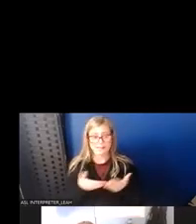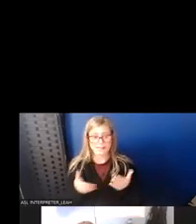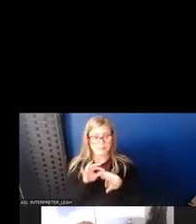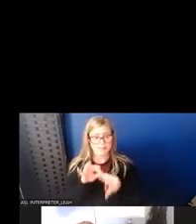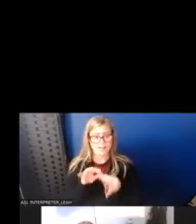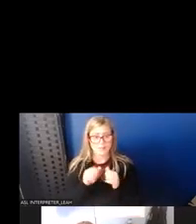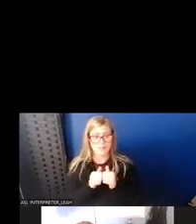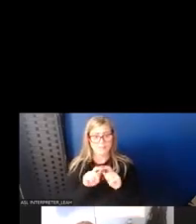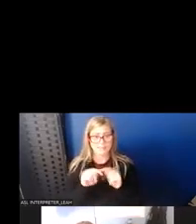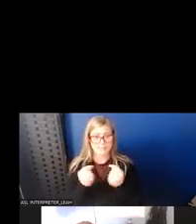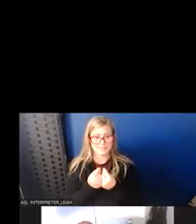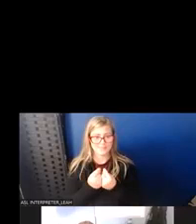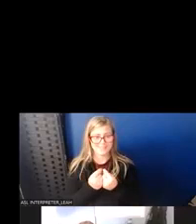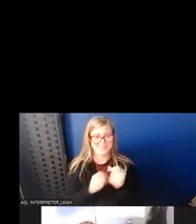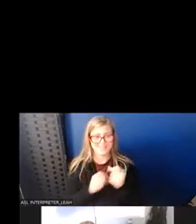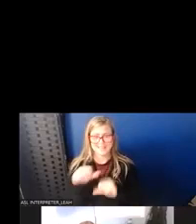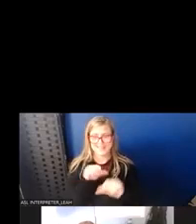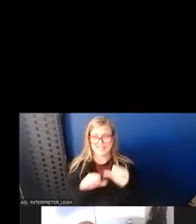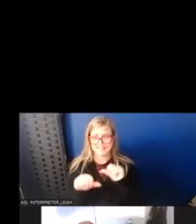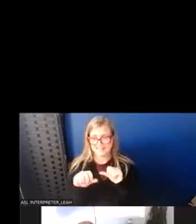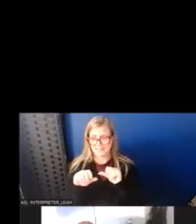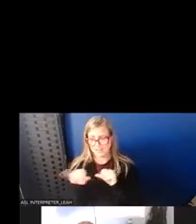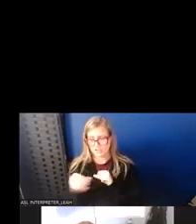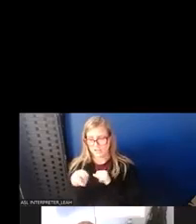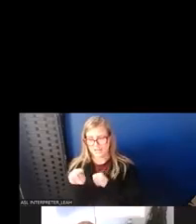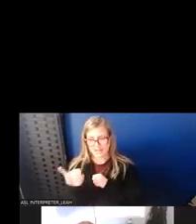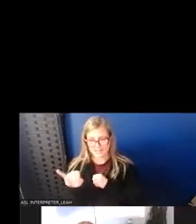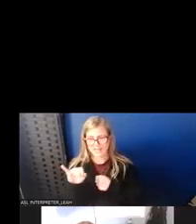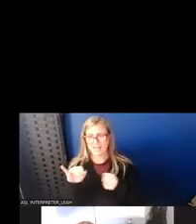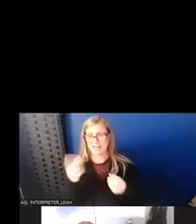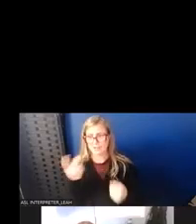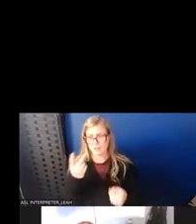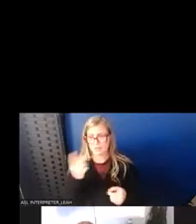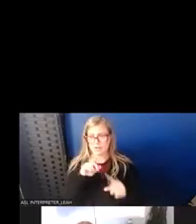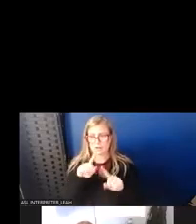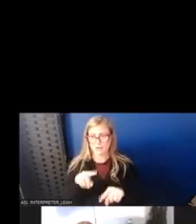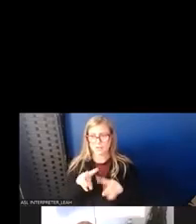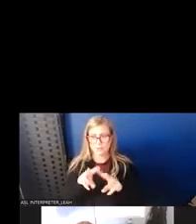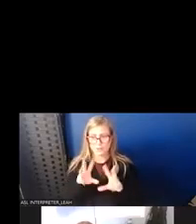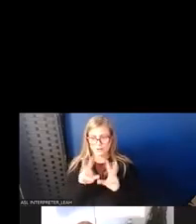Jeni and I will be at the AGU conference this weekend to share